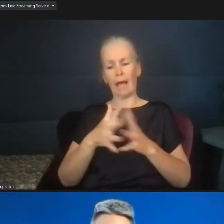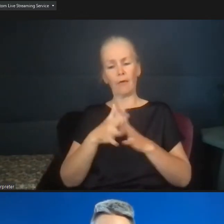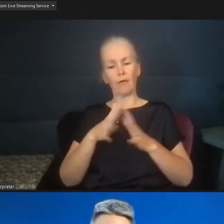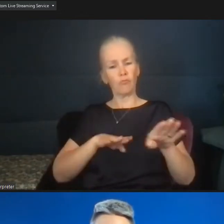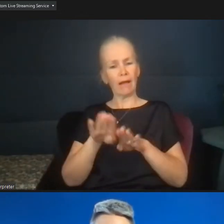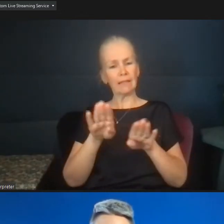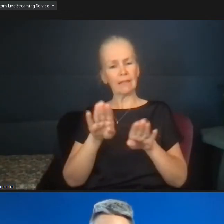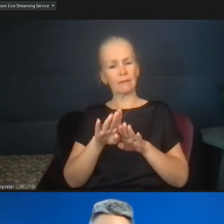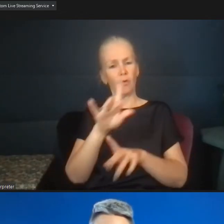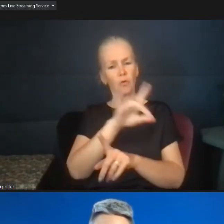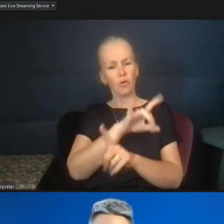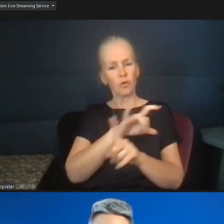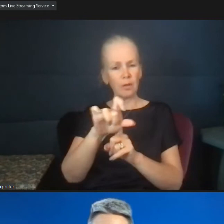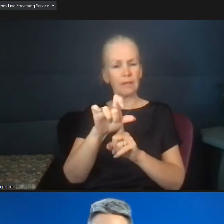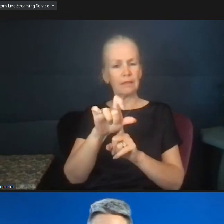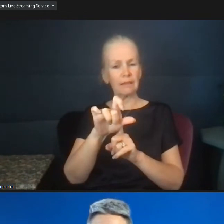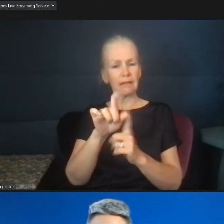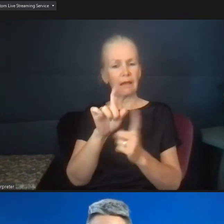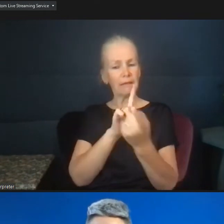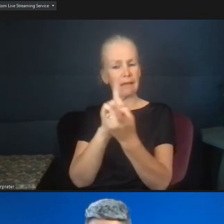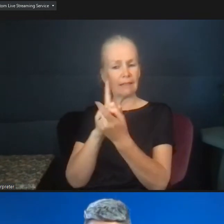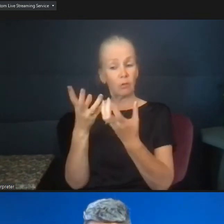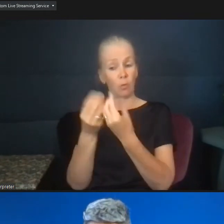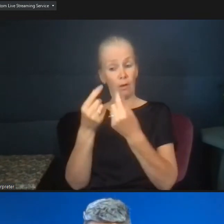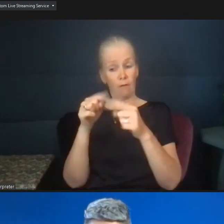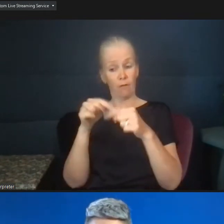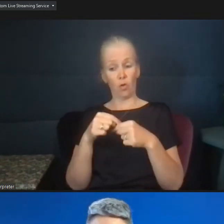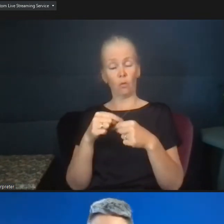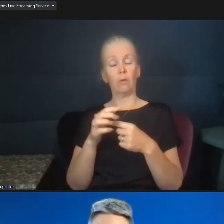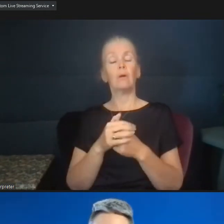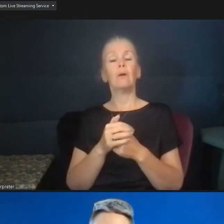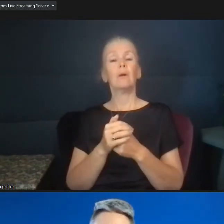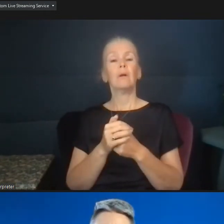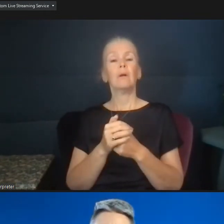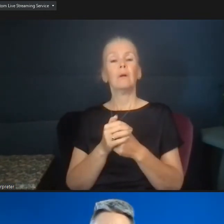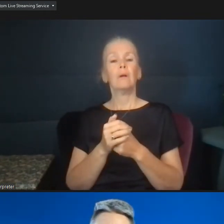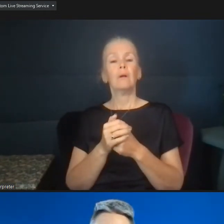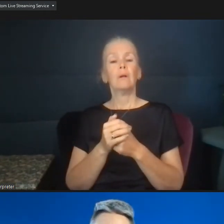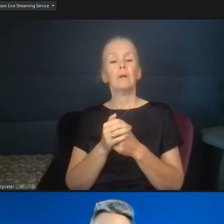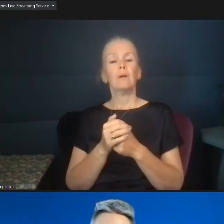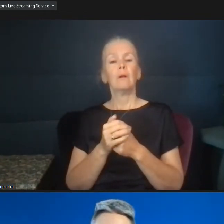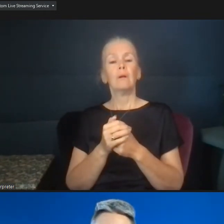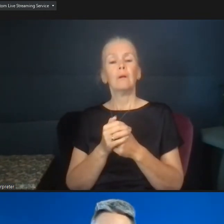that lives around you and engages with you. And I'd also say it's, it's about looking at